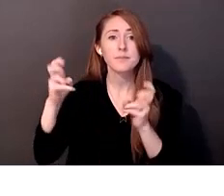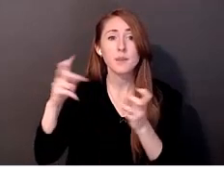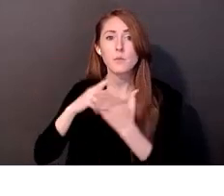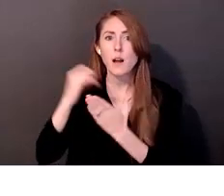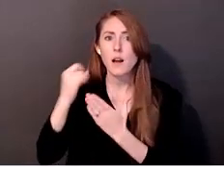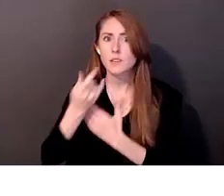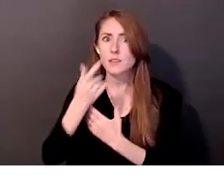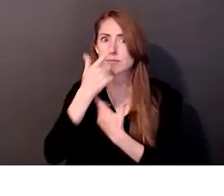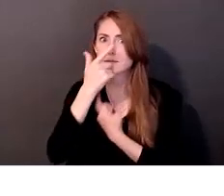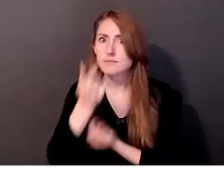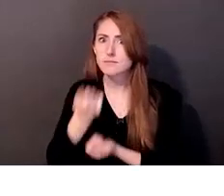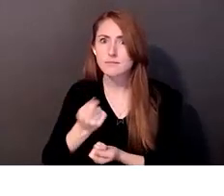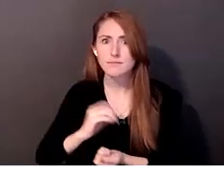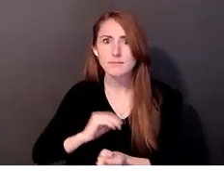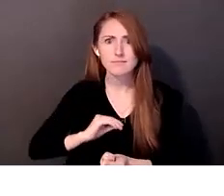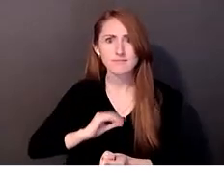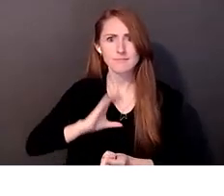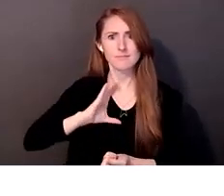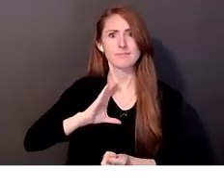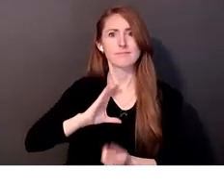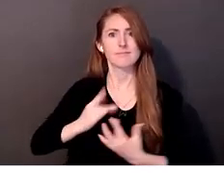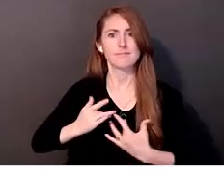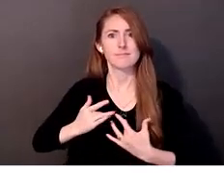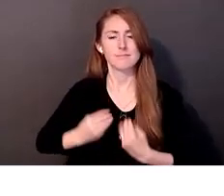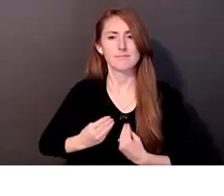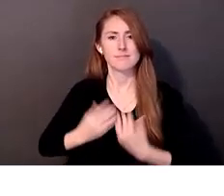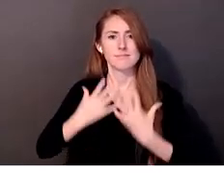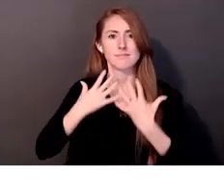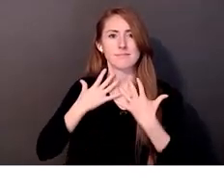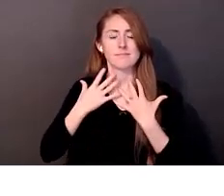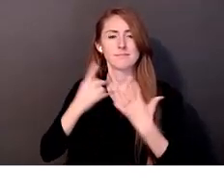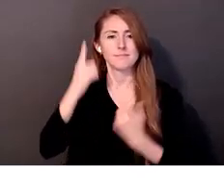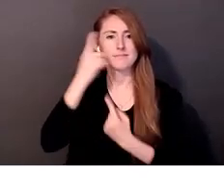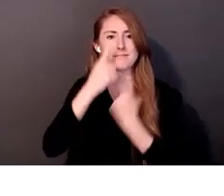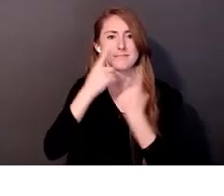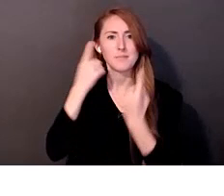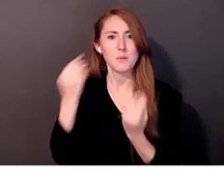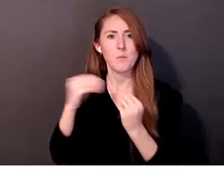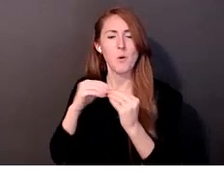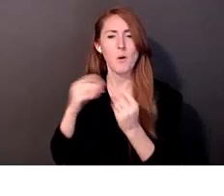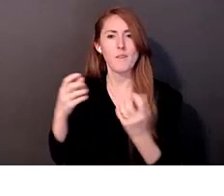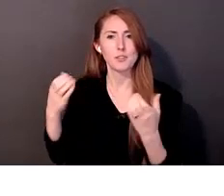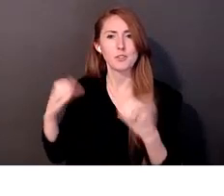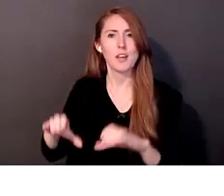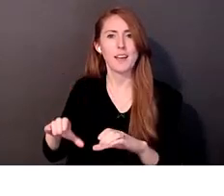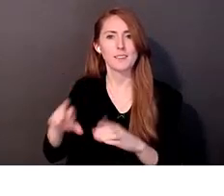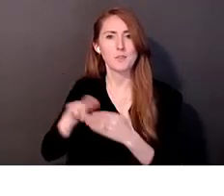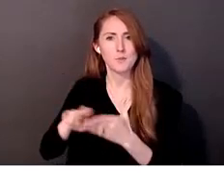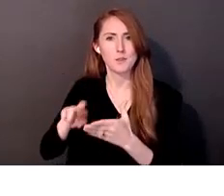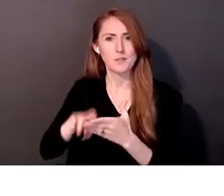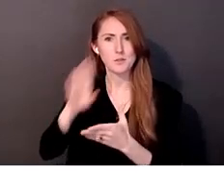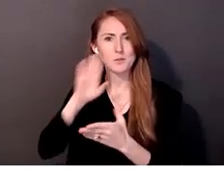that there is more of a chance that the research will have an impact. That it's more tangible than other research